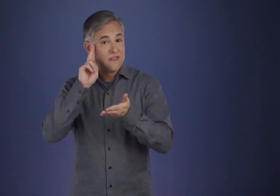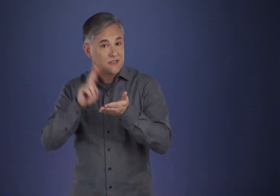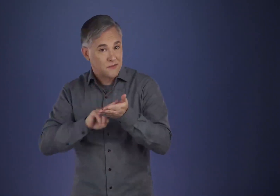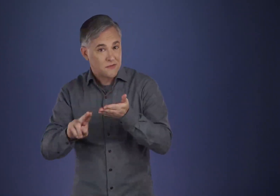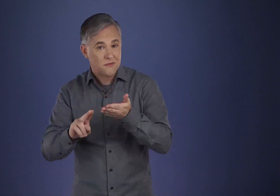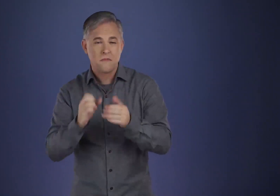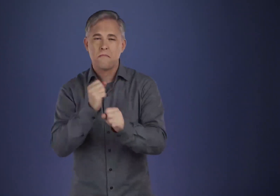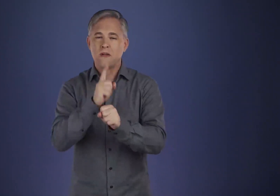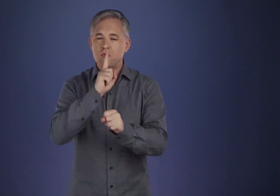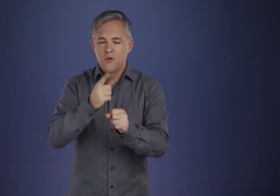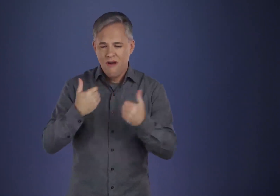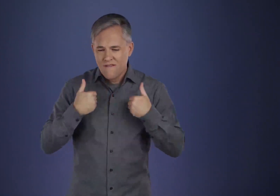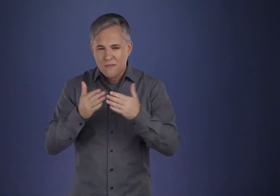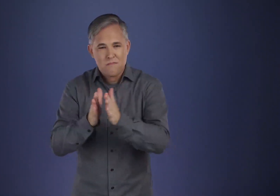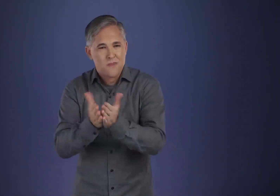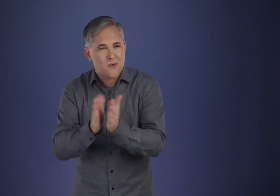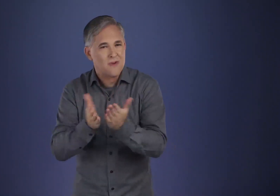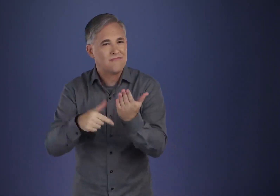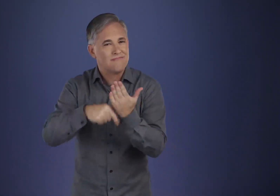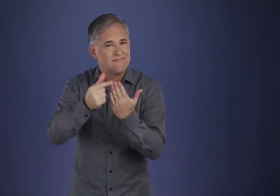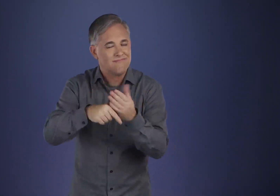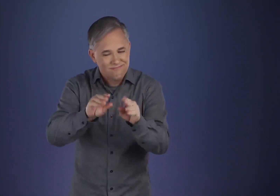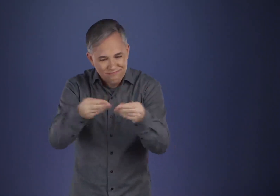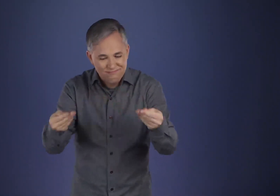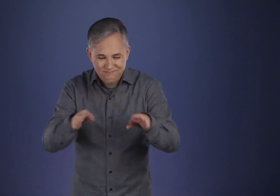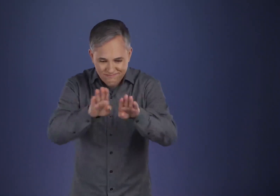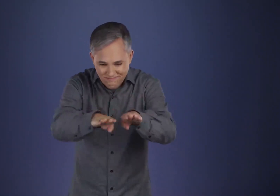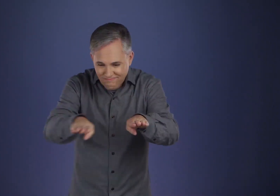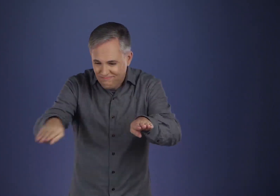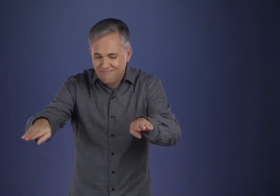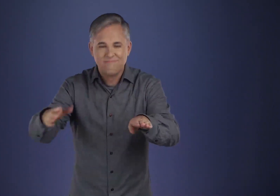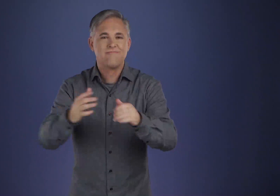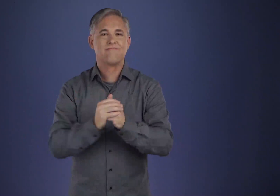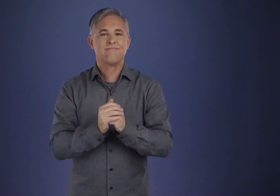looks after the phone-answering service, answers the mail,